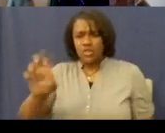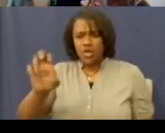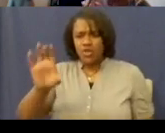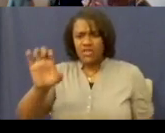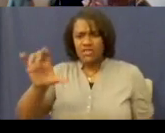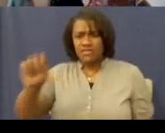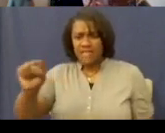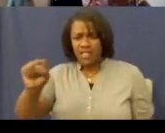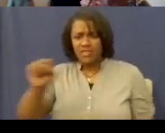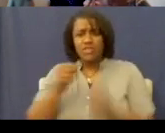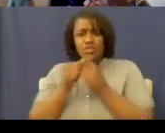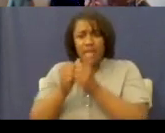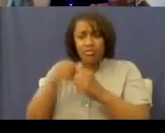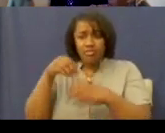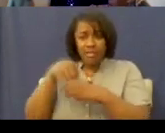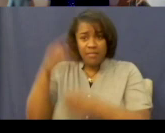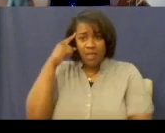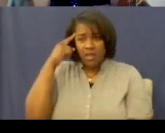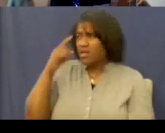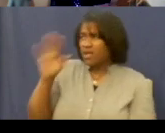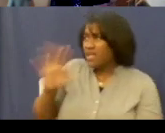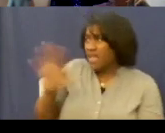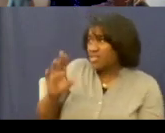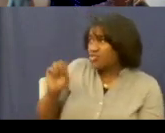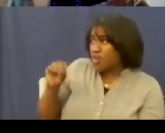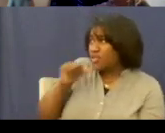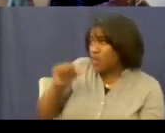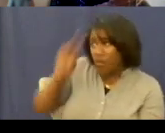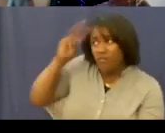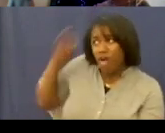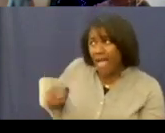Queenie: So they didn't fall out. Nina Schor: Well, I guess that's true.